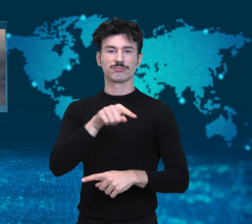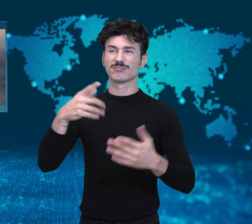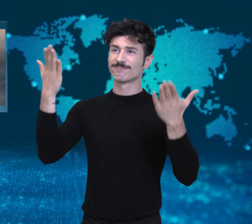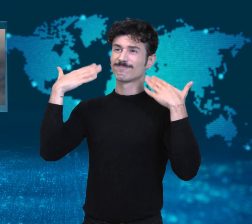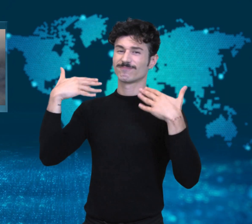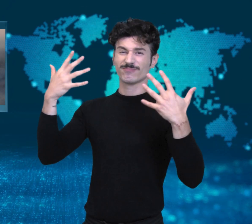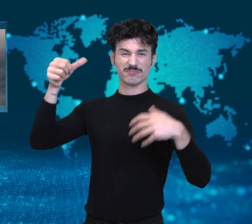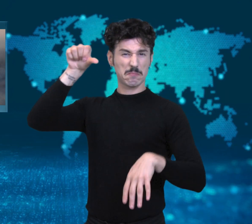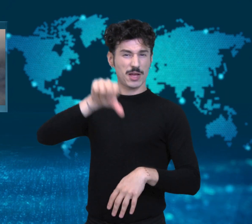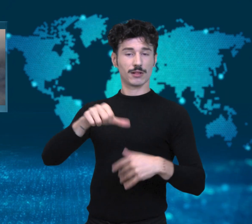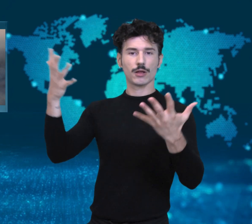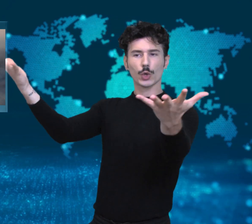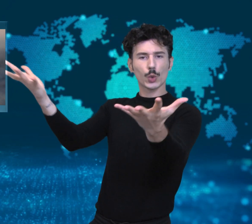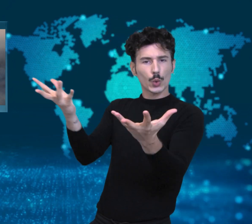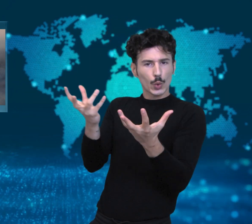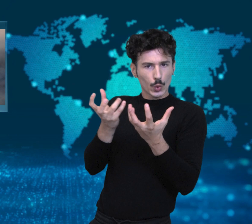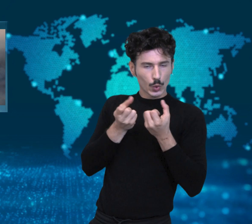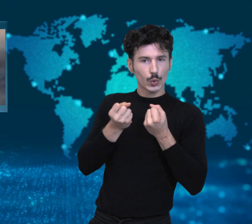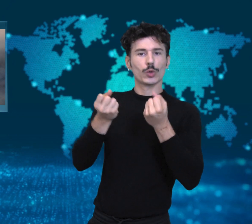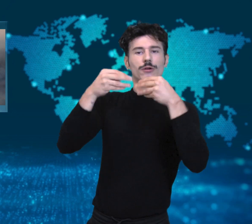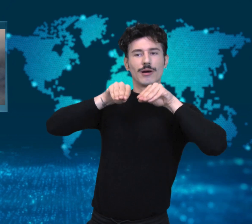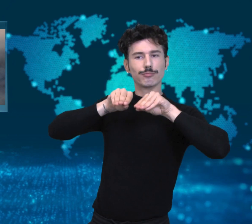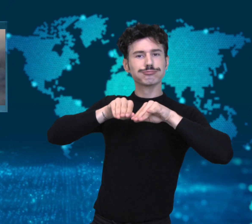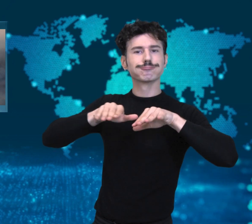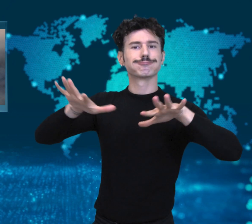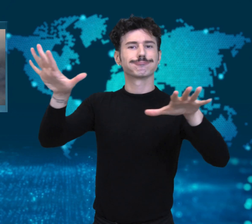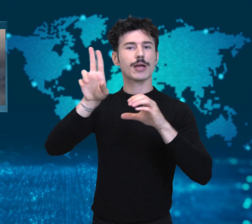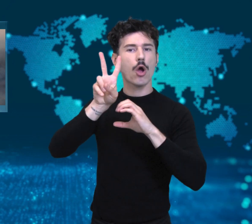carbon dioxide and releases oxygen.